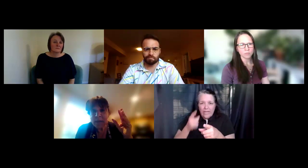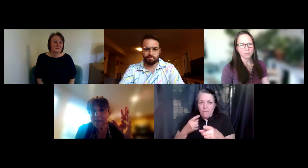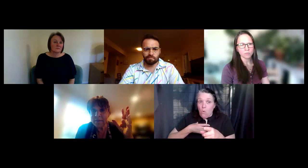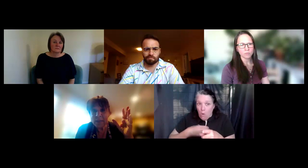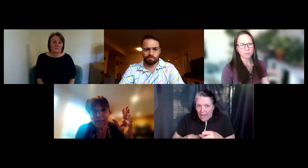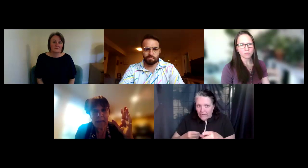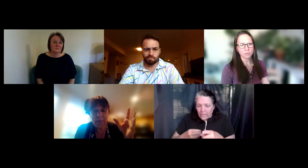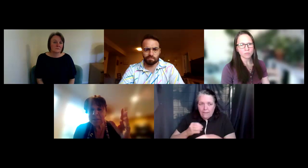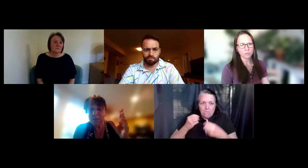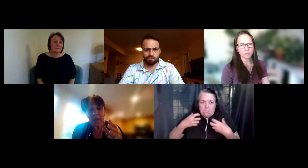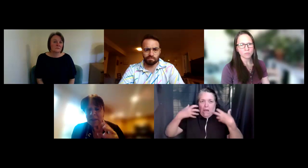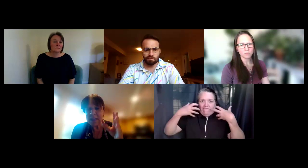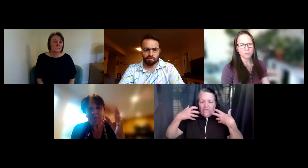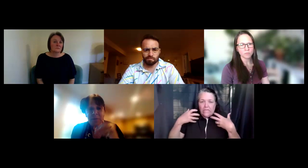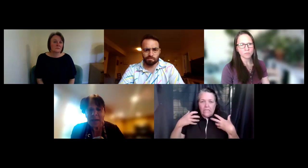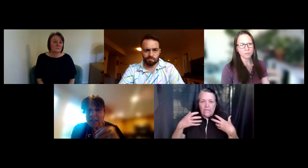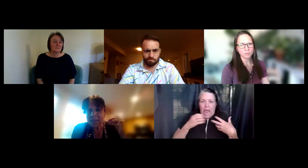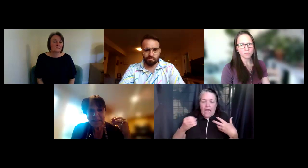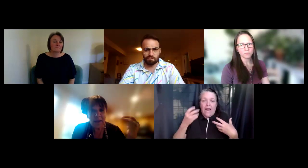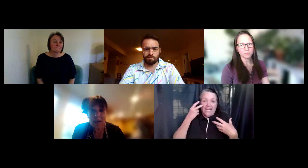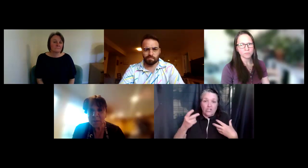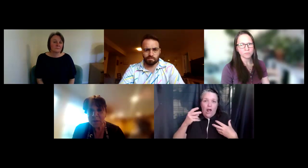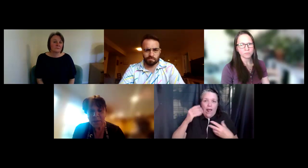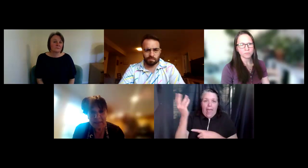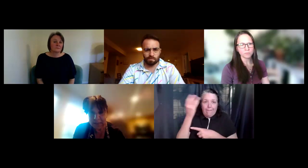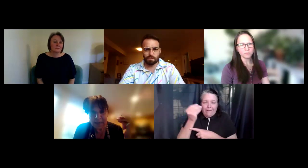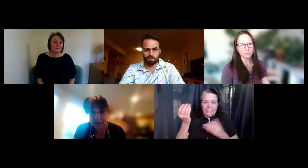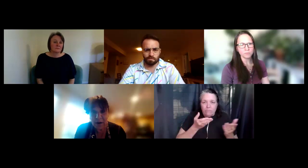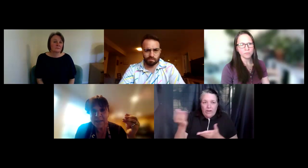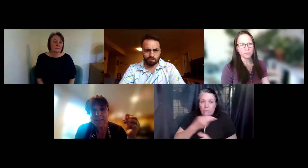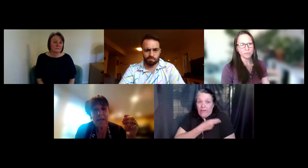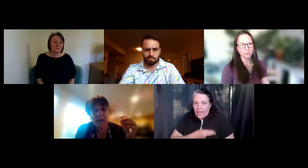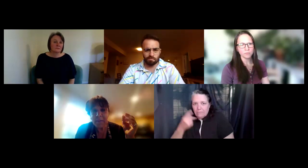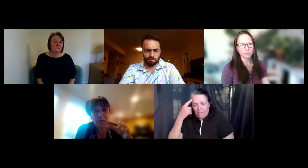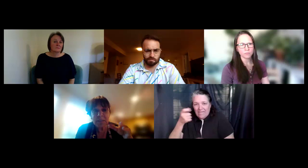I would have the - the ambulance would have to take him from dialysis to the hospital because he had crashed. If it wasn't